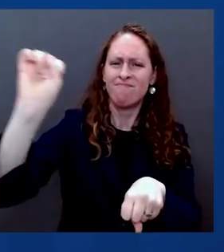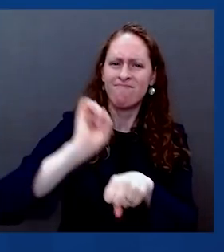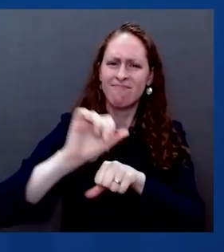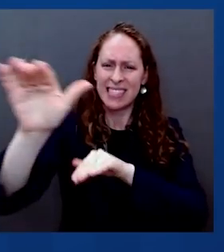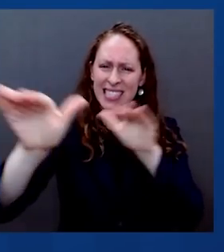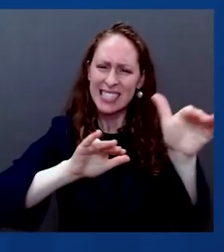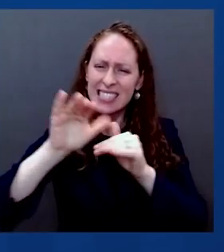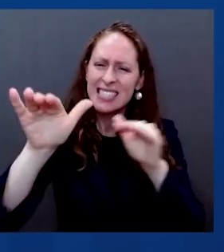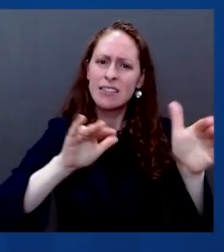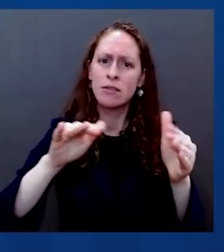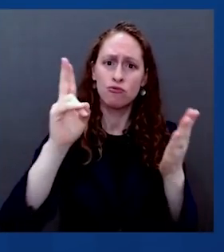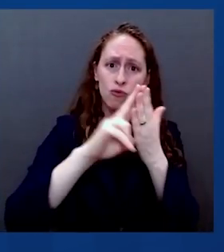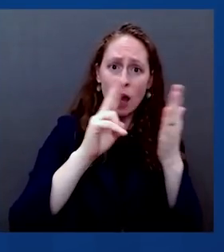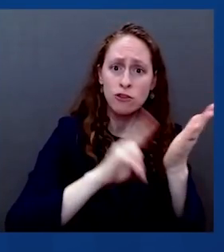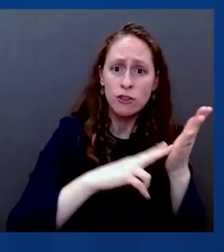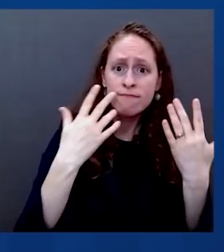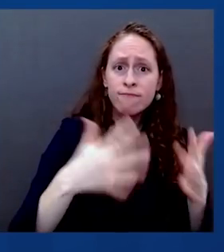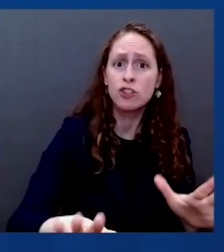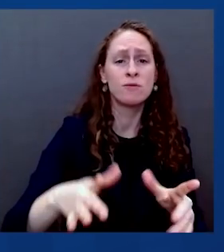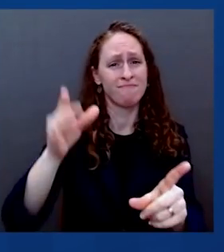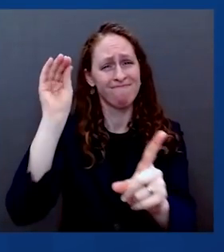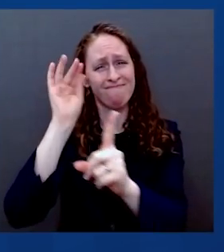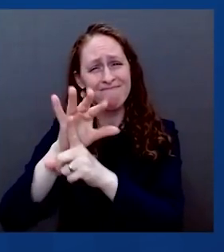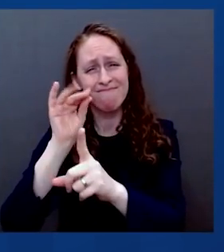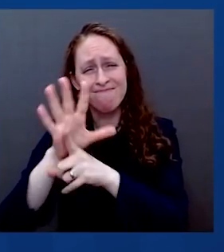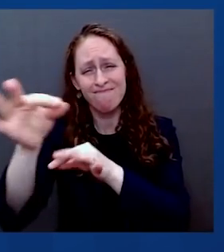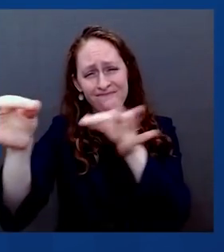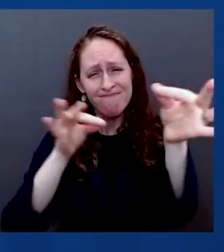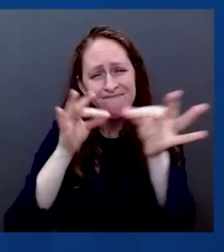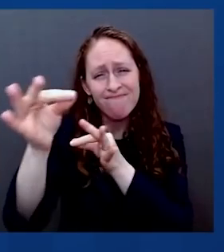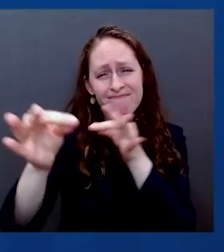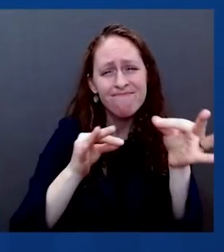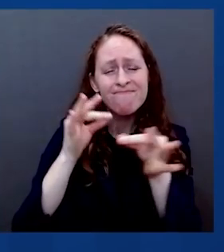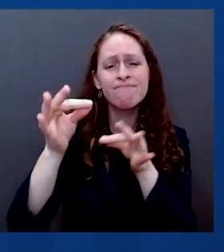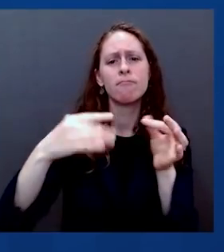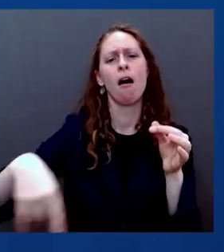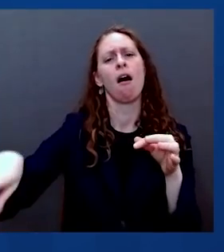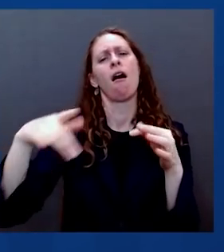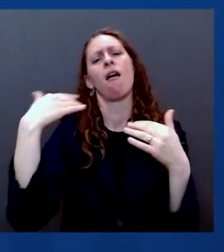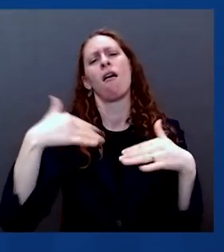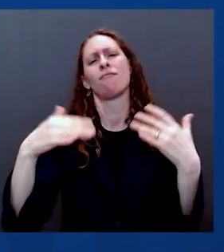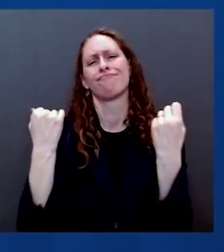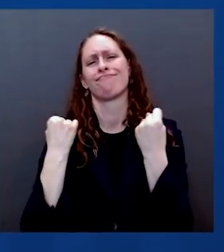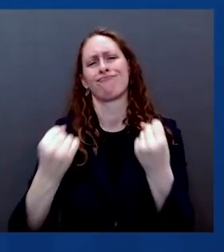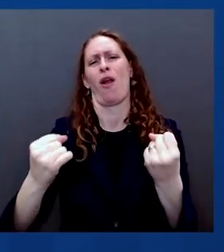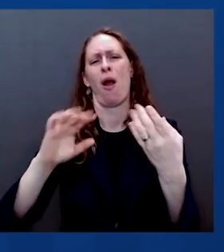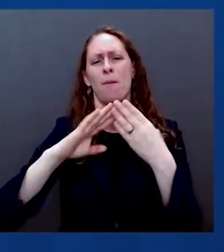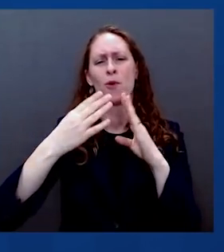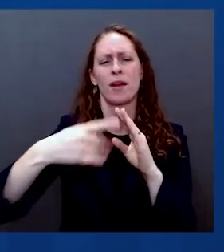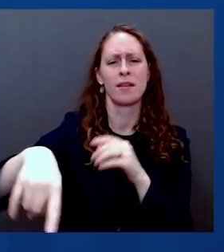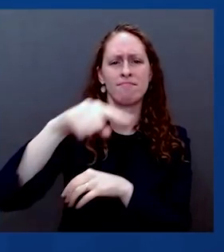Black, white, Latino, Asian American, urban, suburban, rural, working class, and middle class.